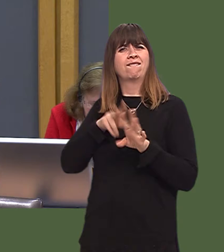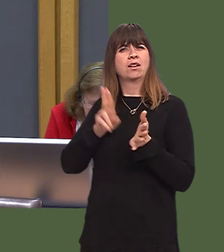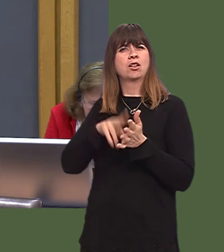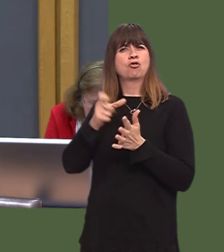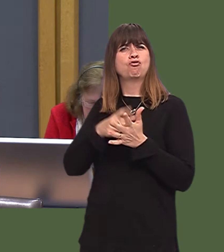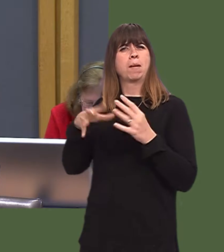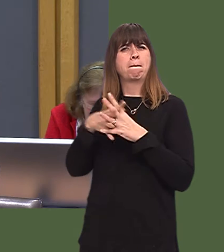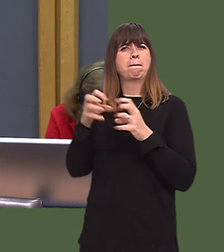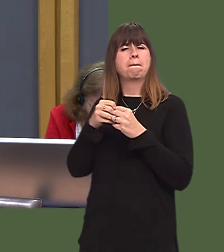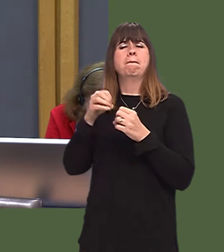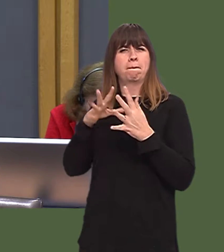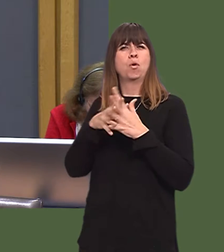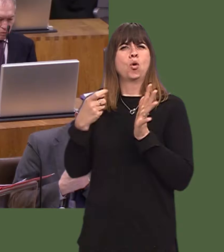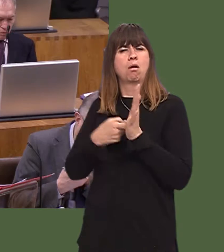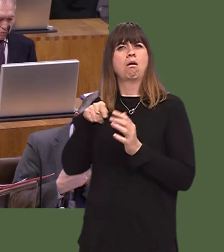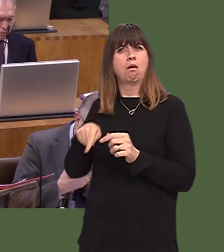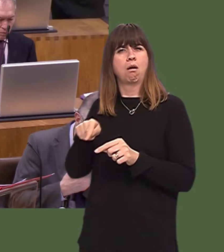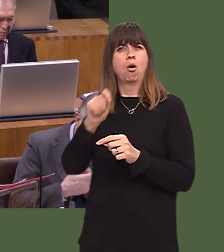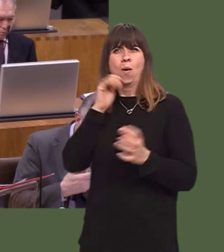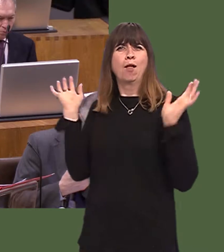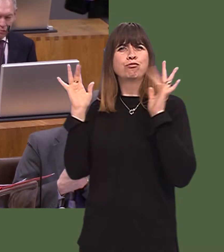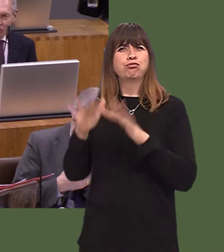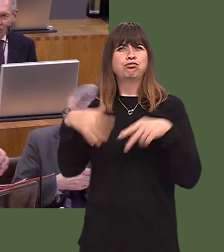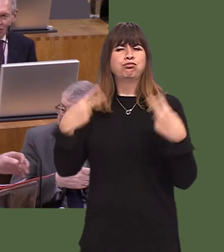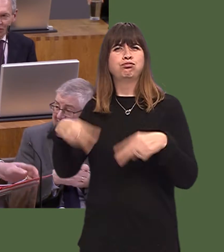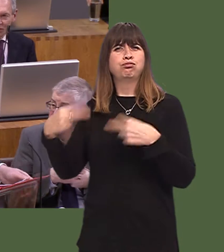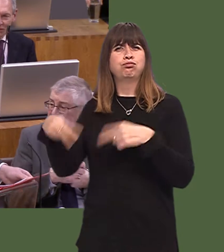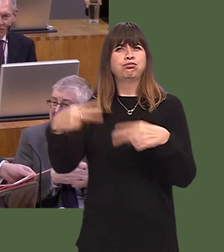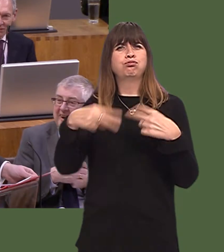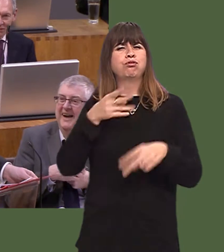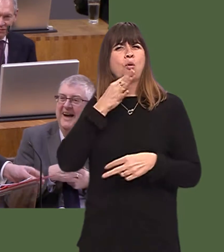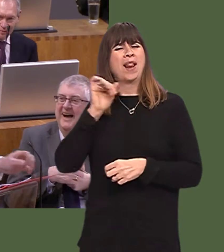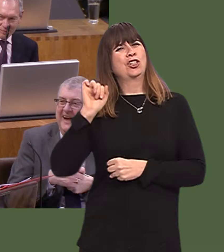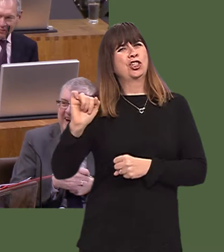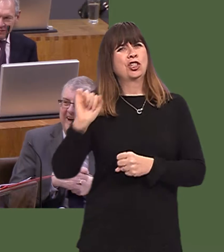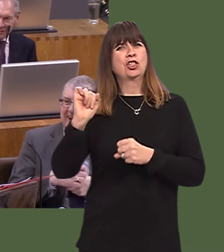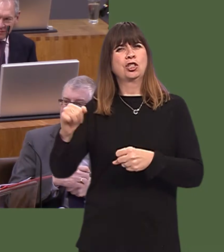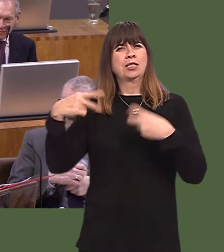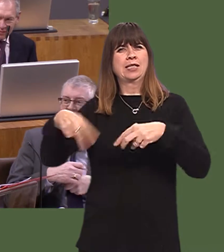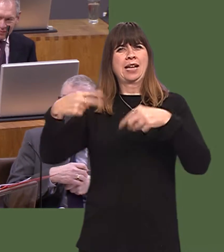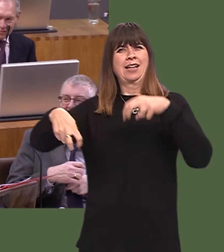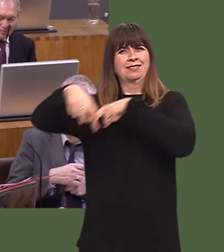to enjoy the ëtwmpath dawnsí, or the ceilidh, and to fundraise too. Carwyn Jones: Well, thank you very much.